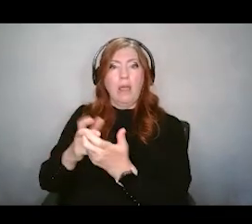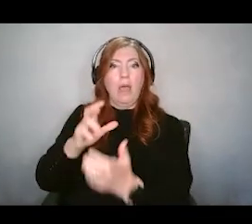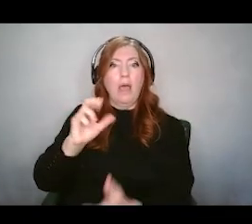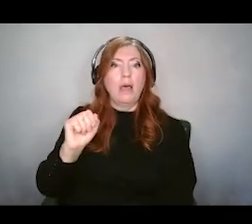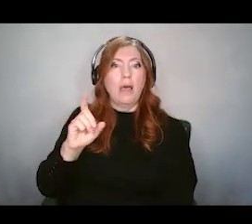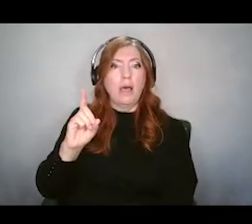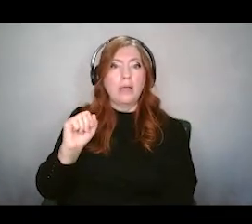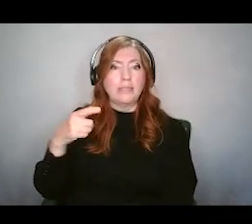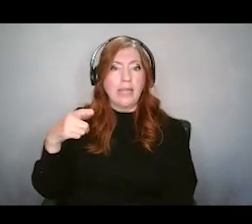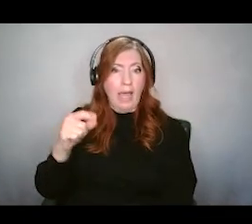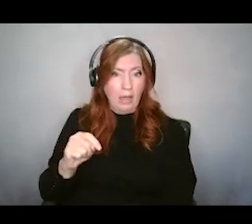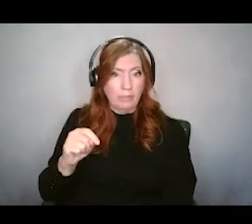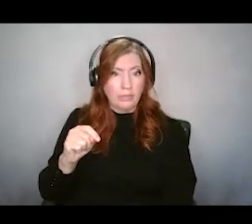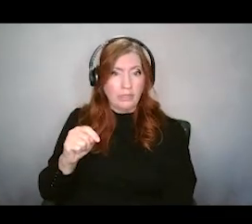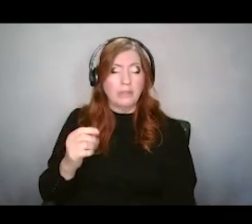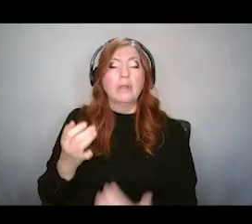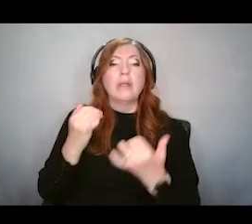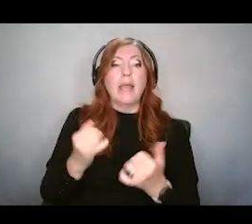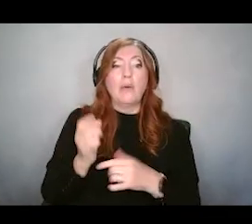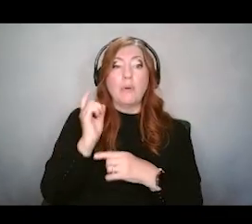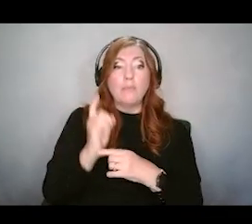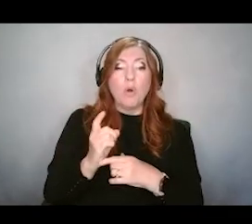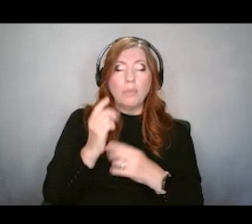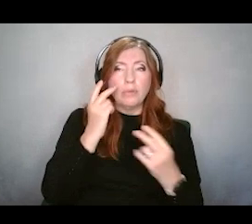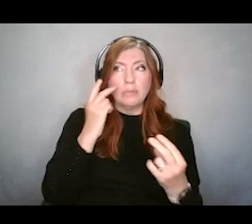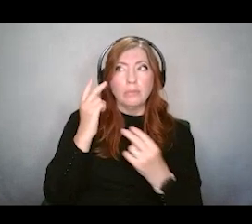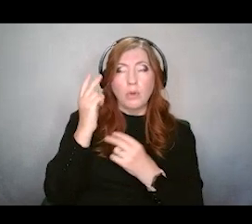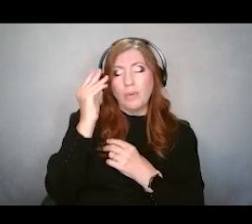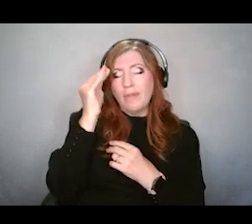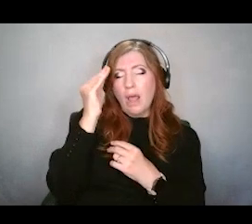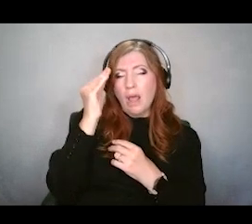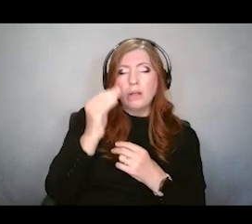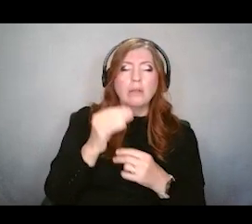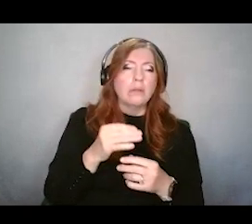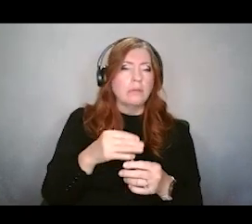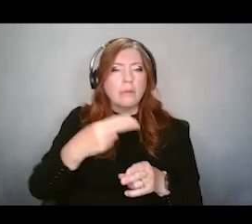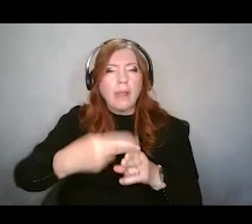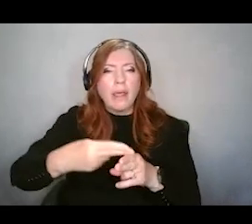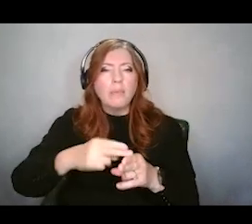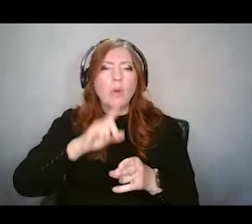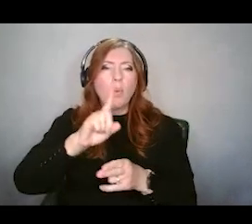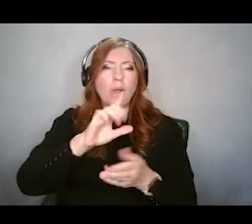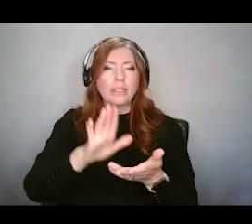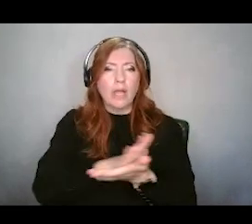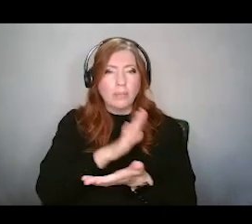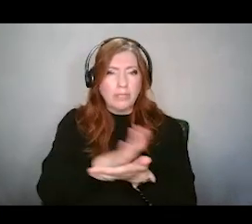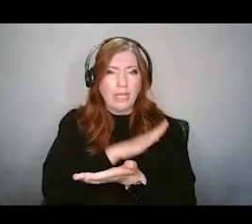Now, take a moment to reflect: What is one documentation practice you plan to revisit